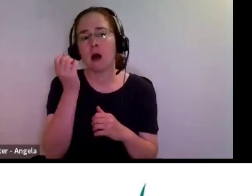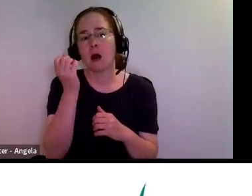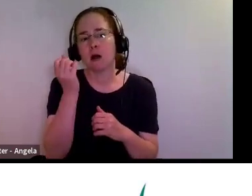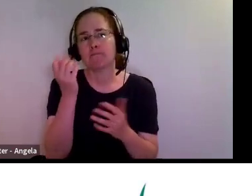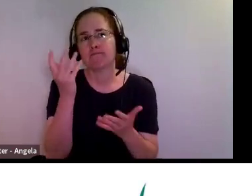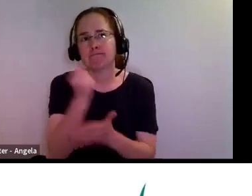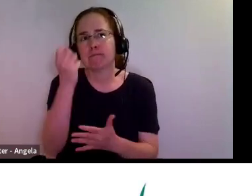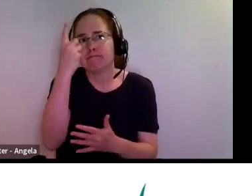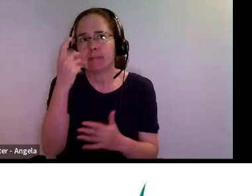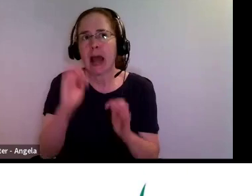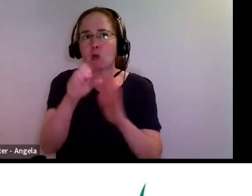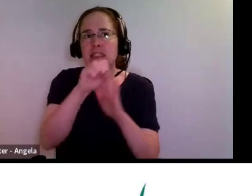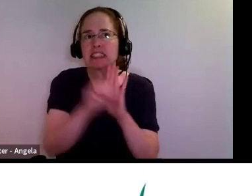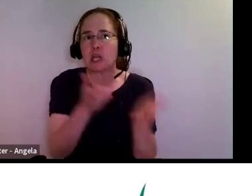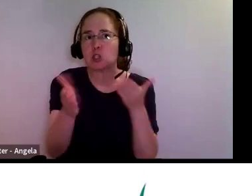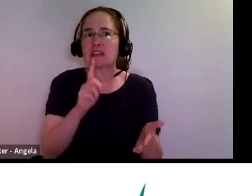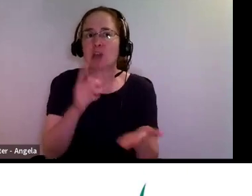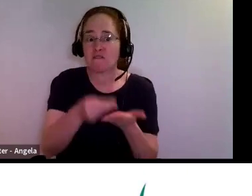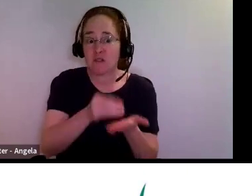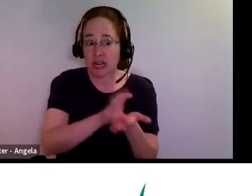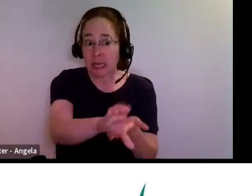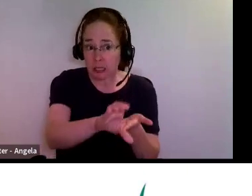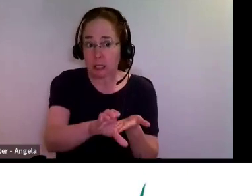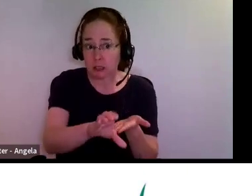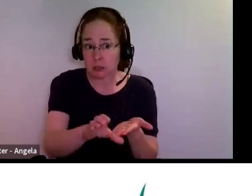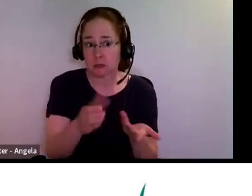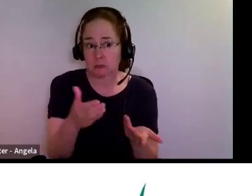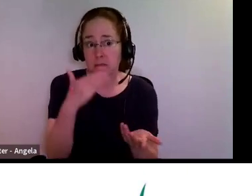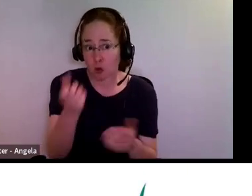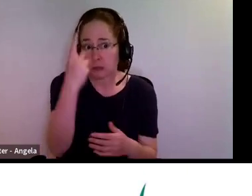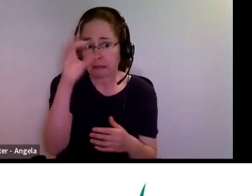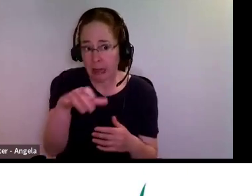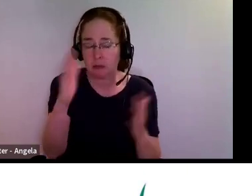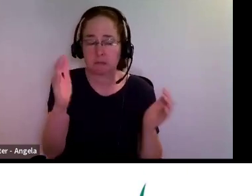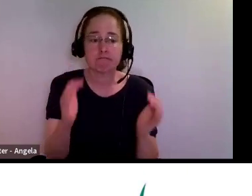services are funded and and then we anticipate that there will be